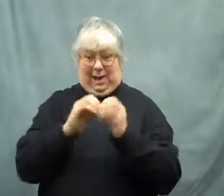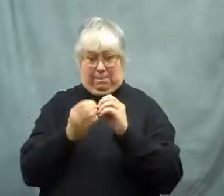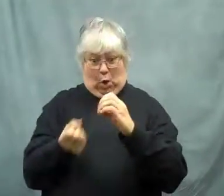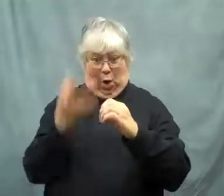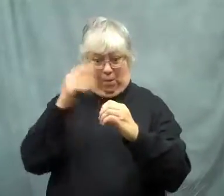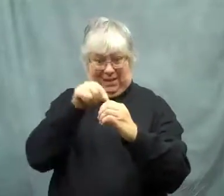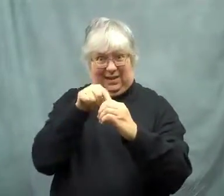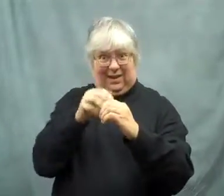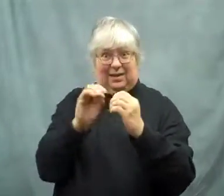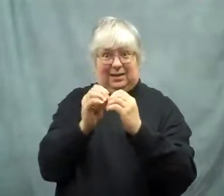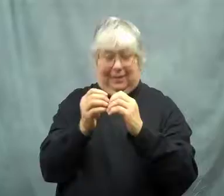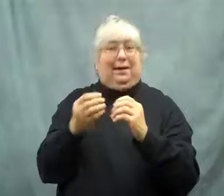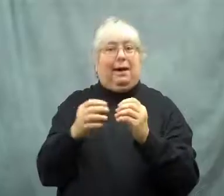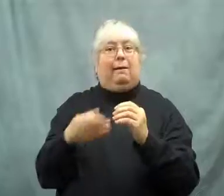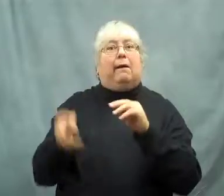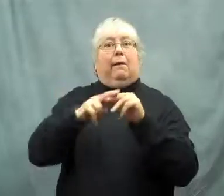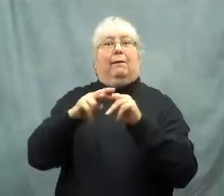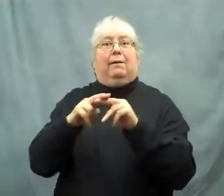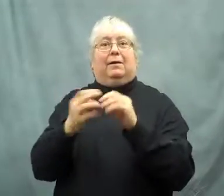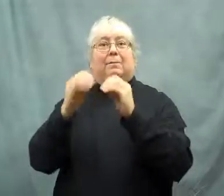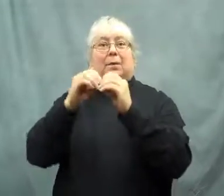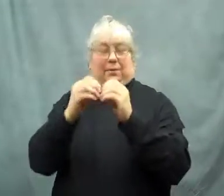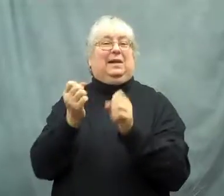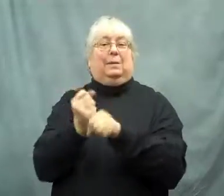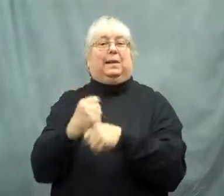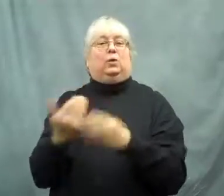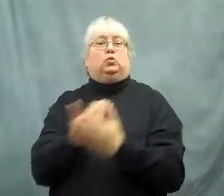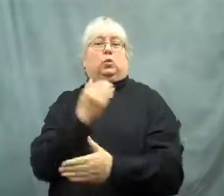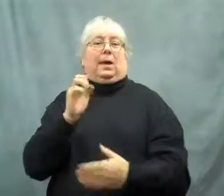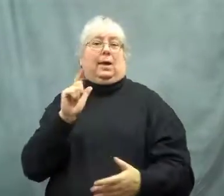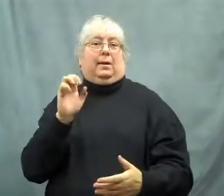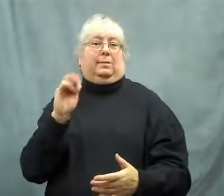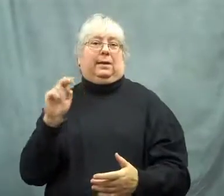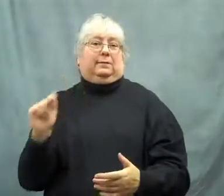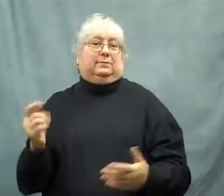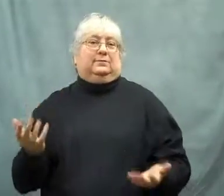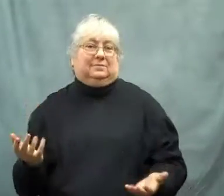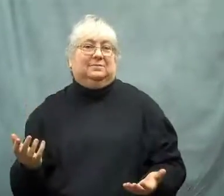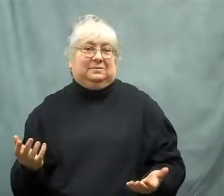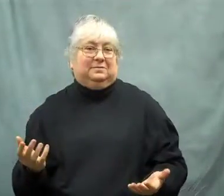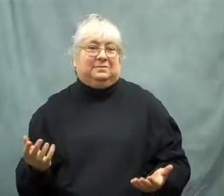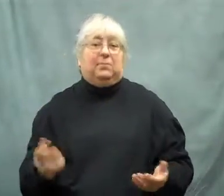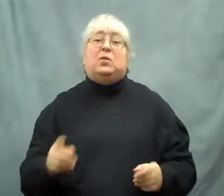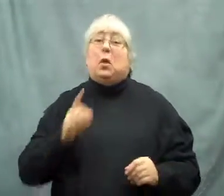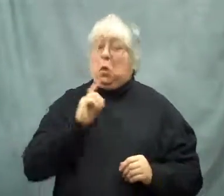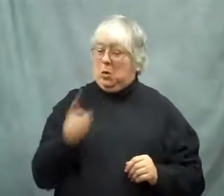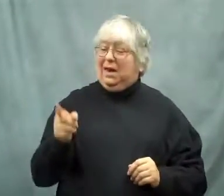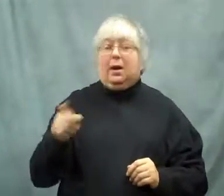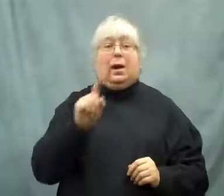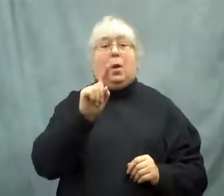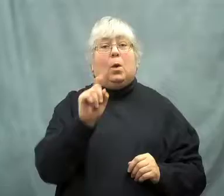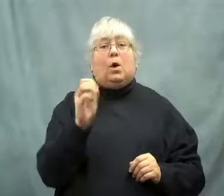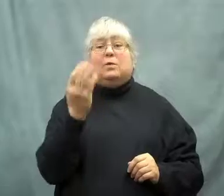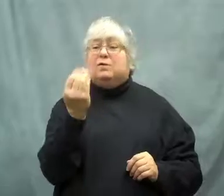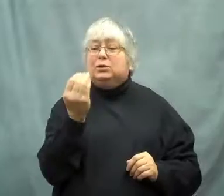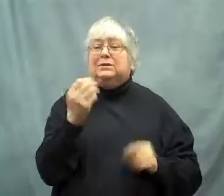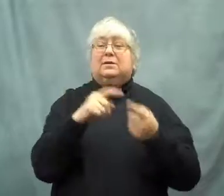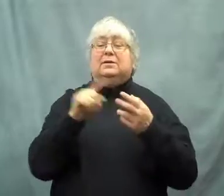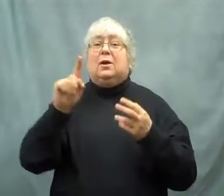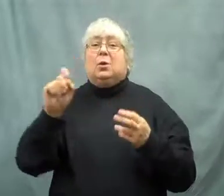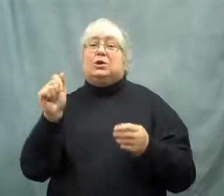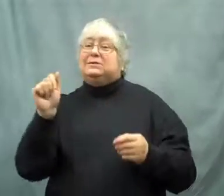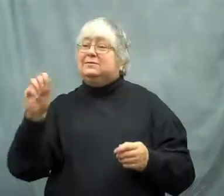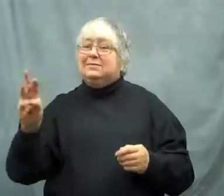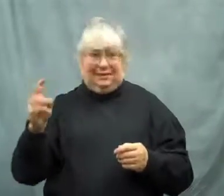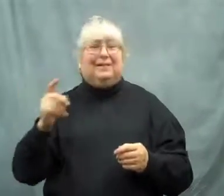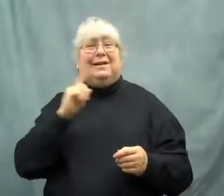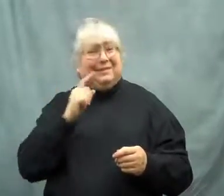They need to make sure it's for real.